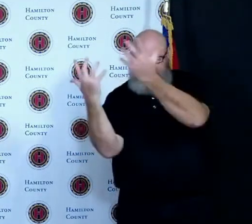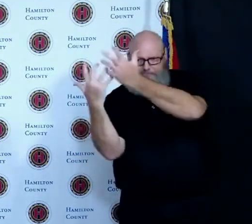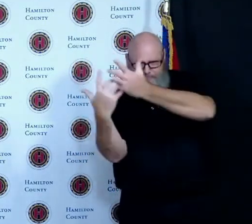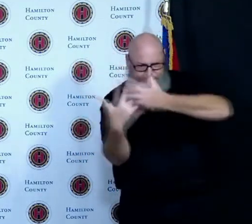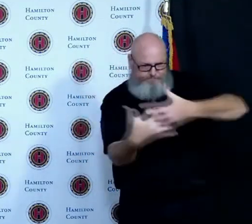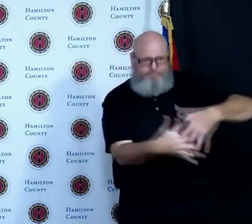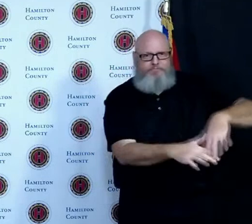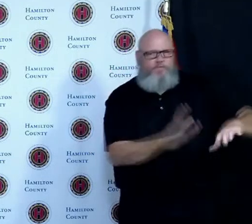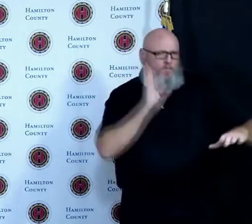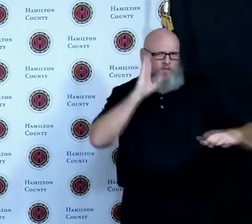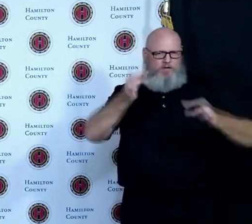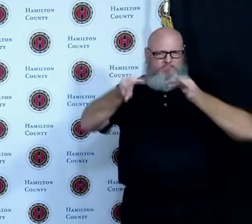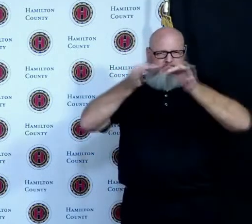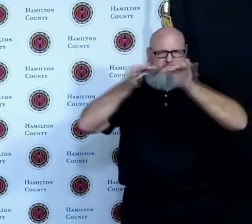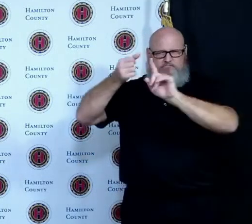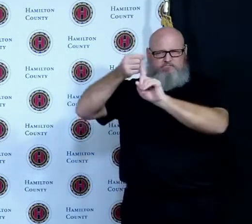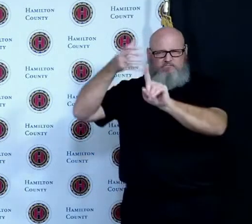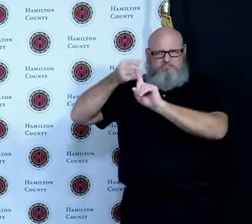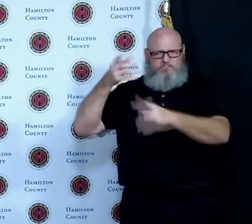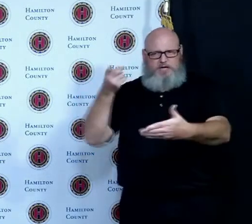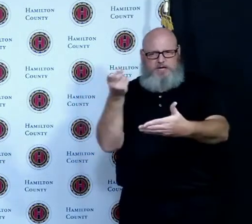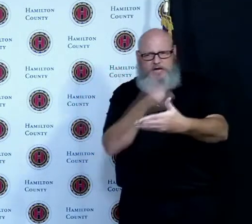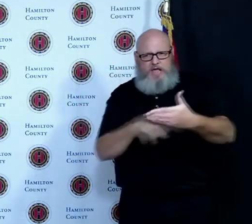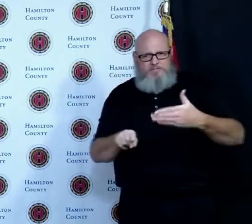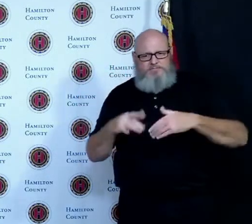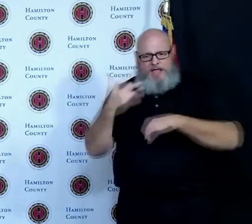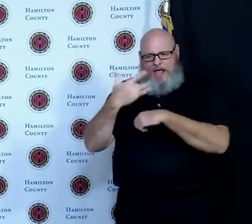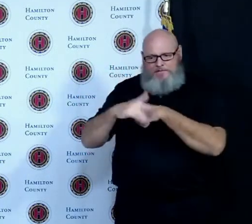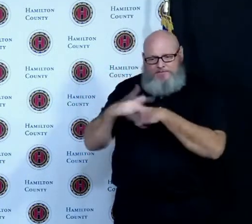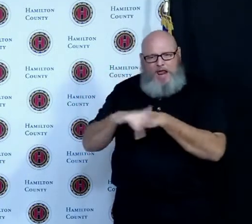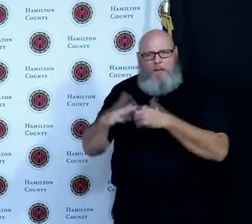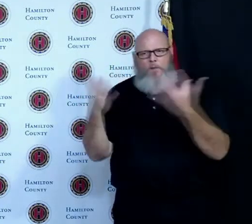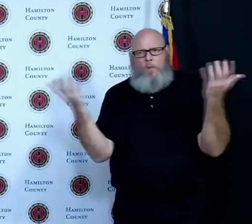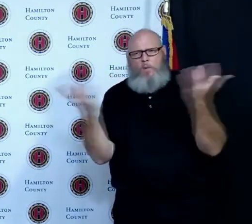going to get them it's hard to build a logistic plan it's hard to build the infrastructure